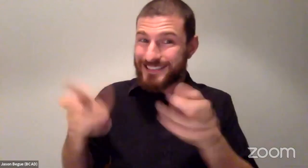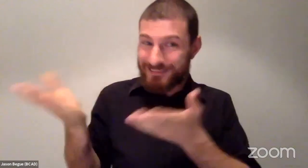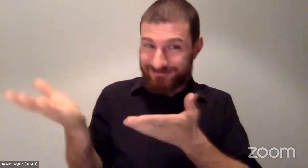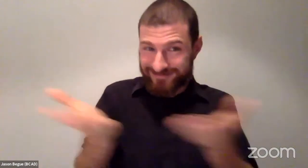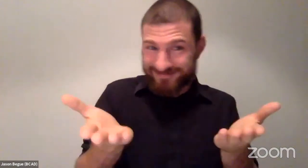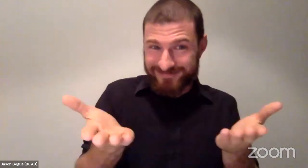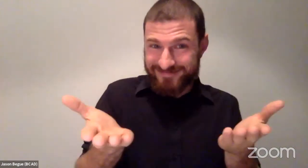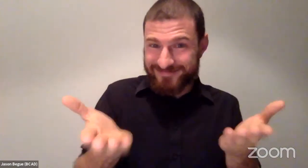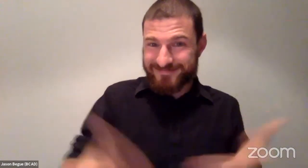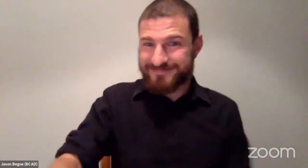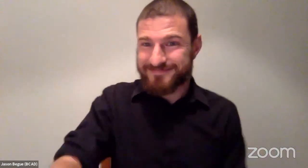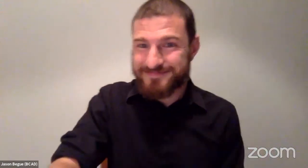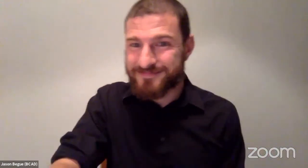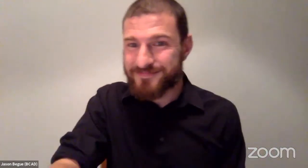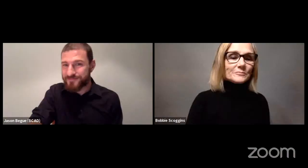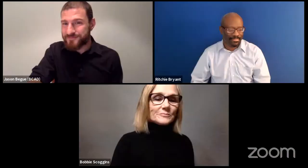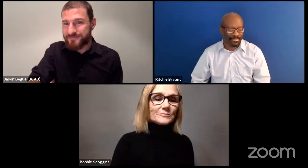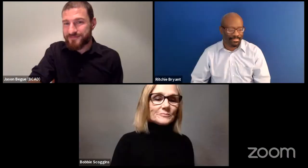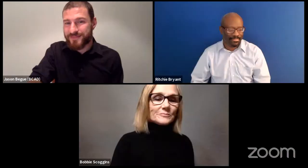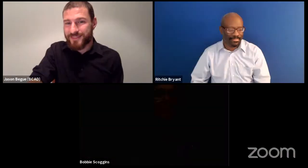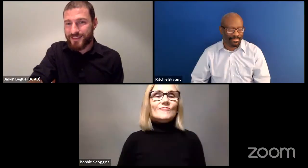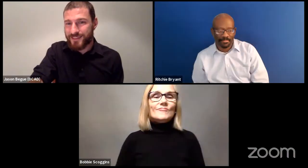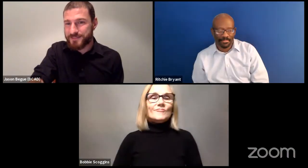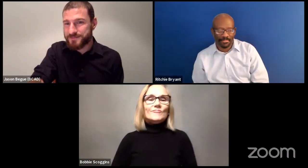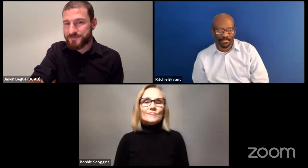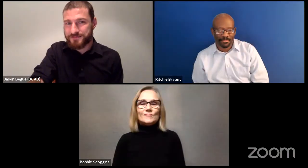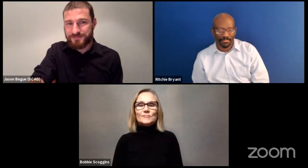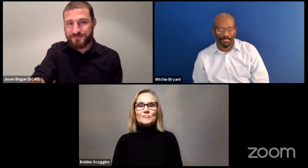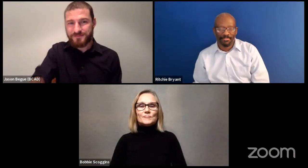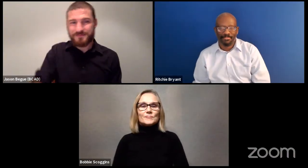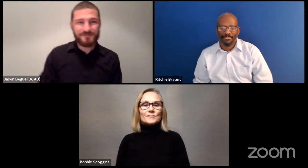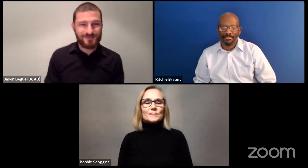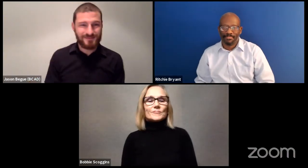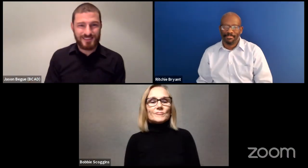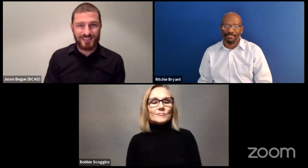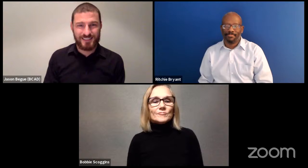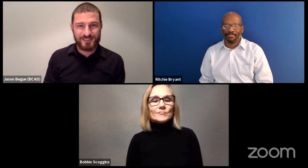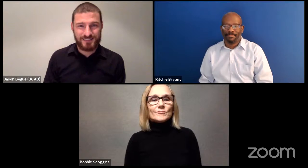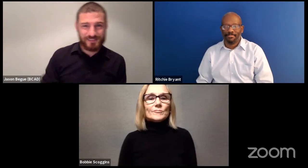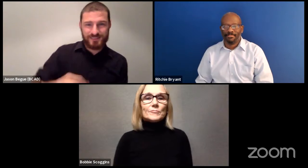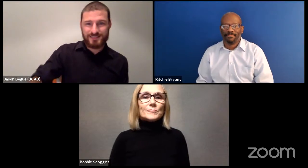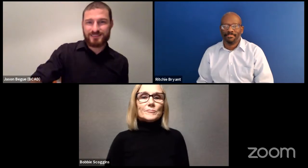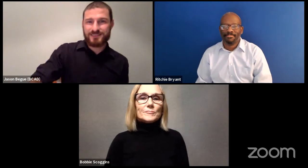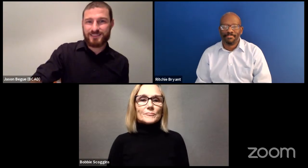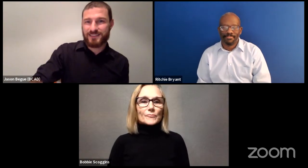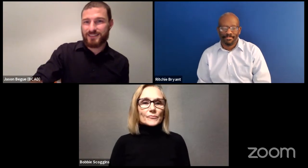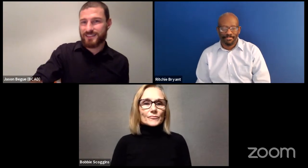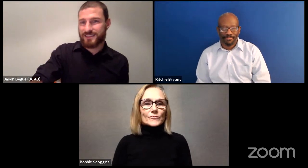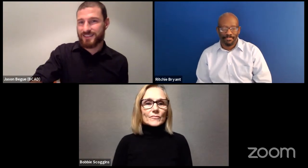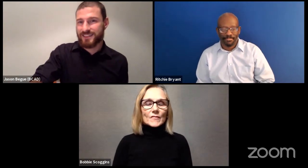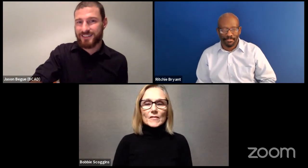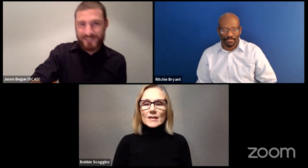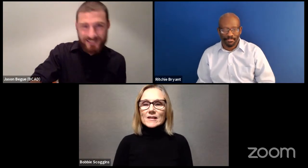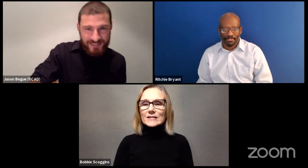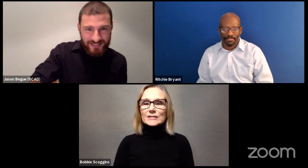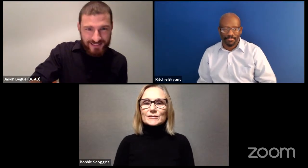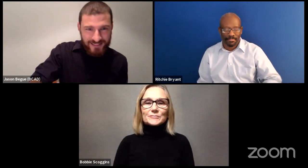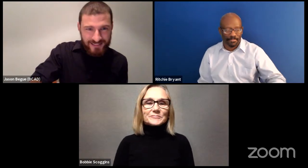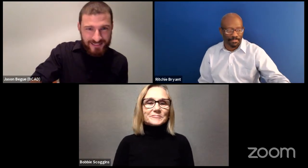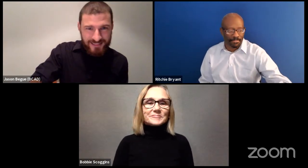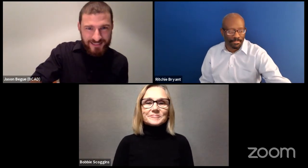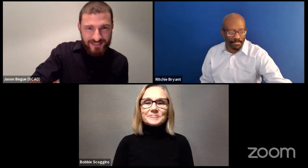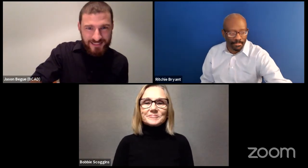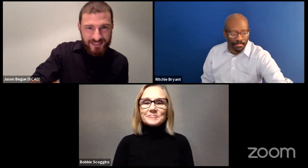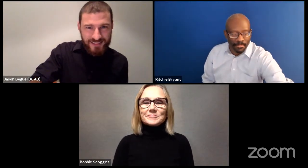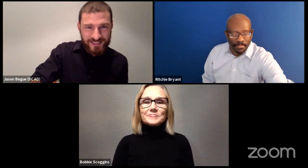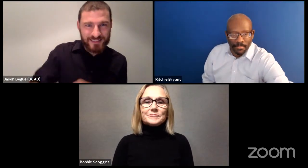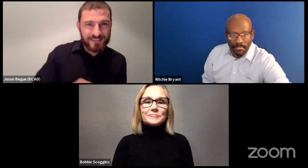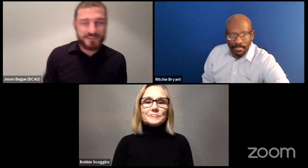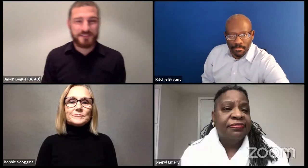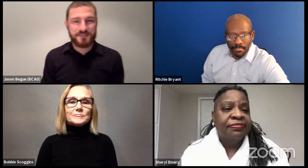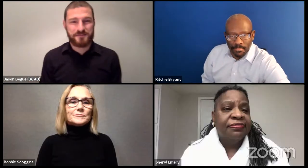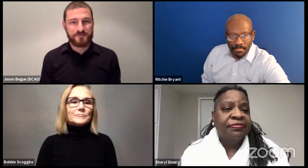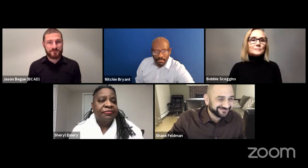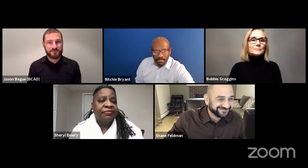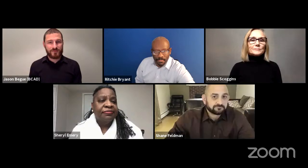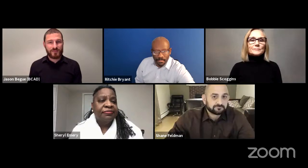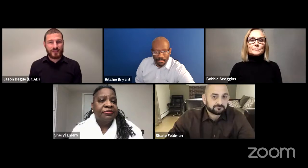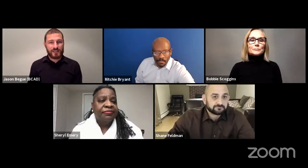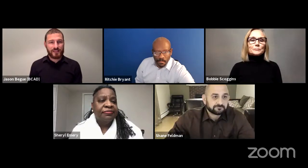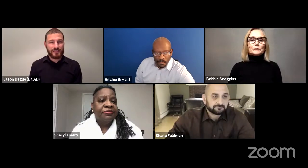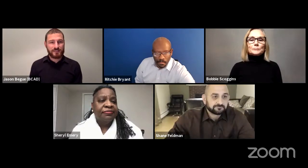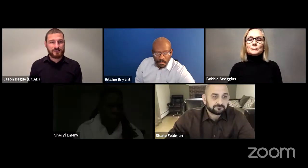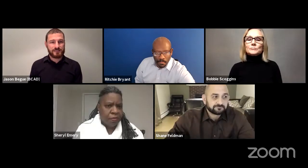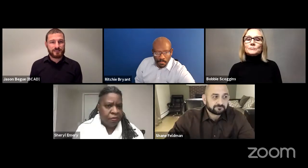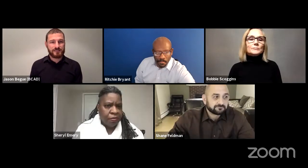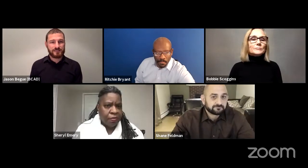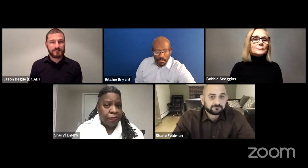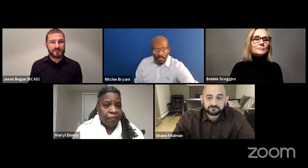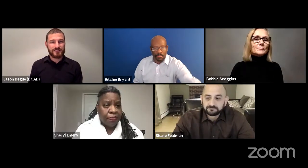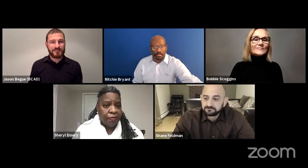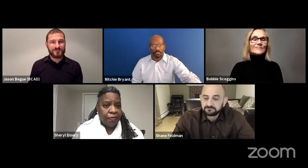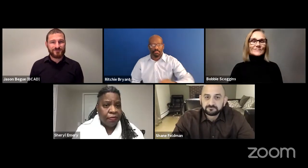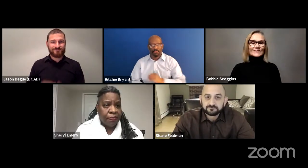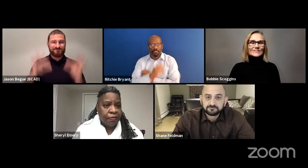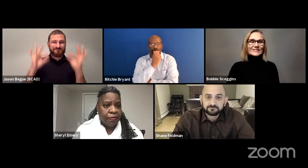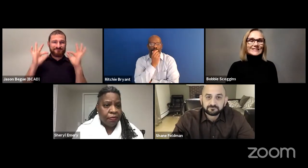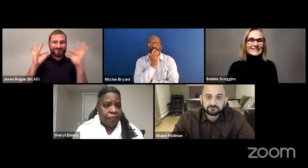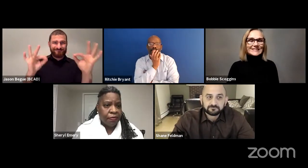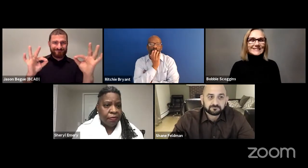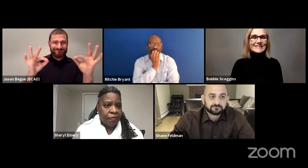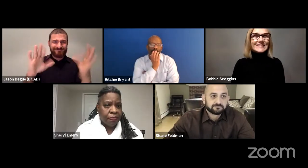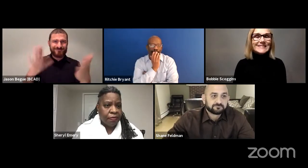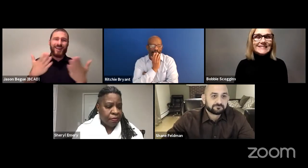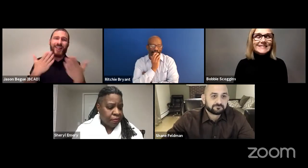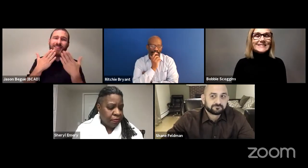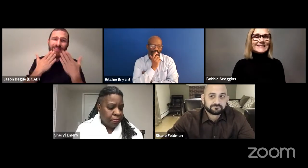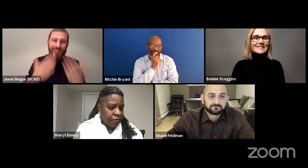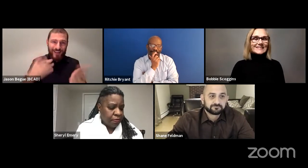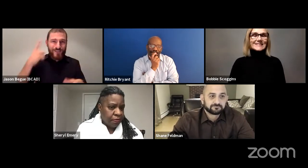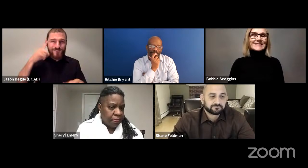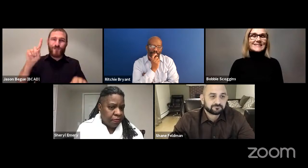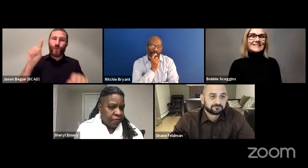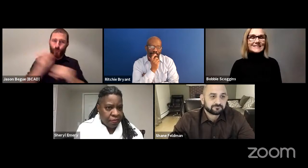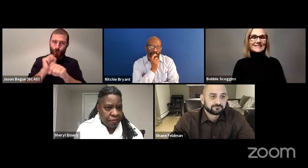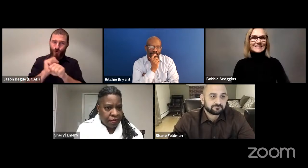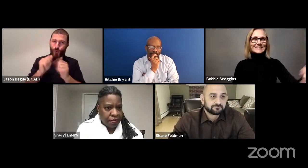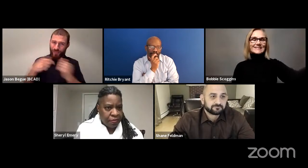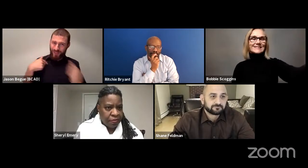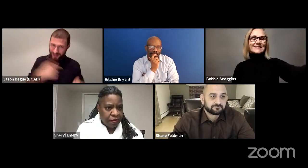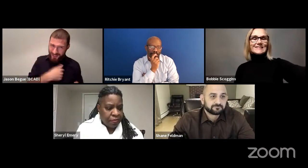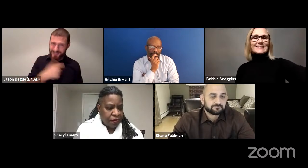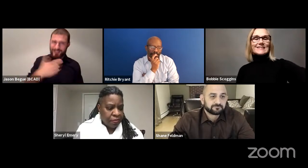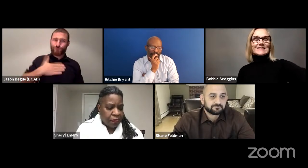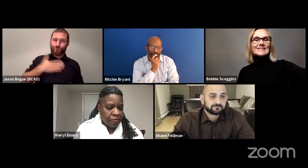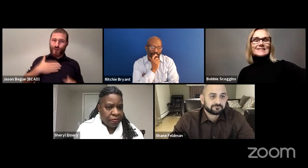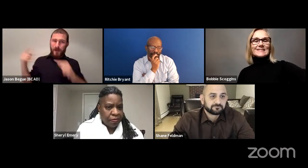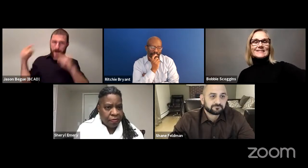will call our panelists to come on screen for our first question. Thank you again for